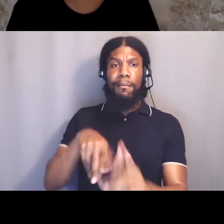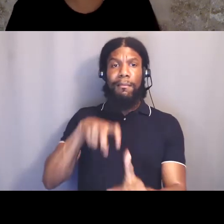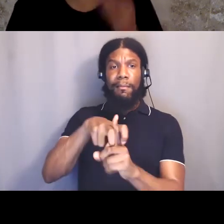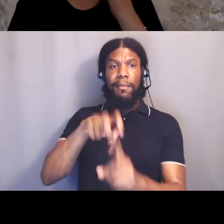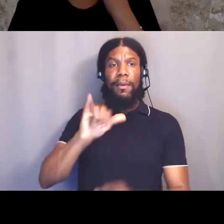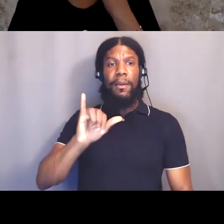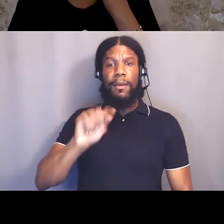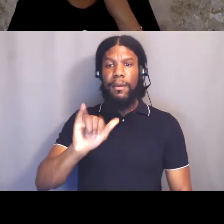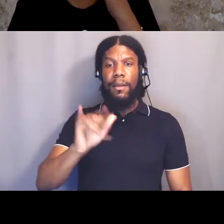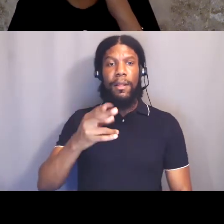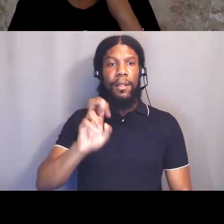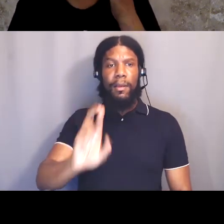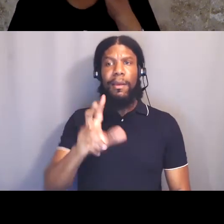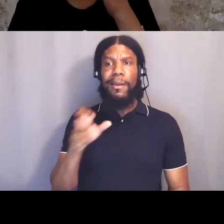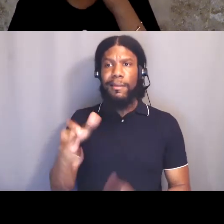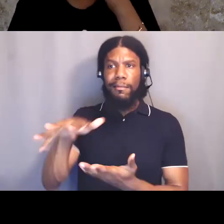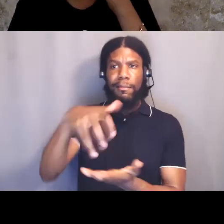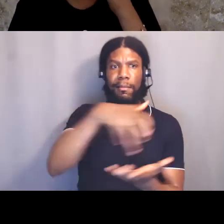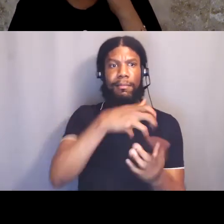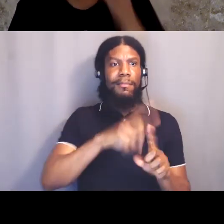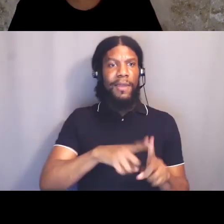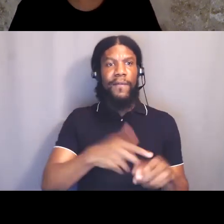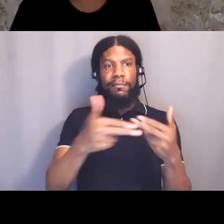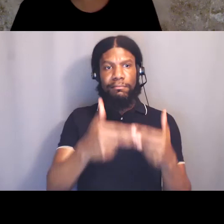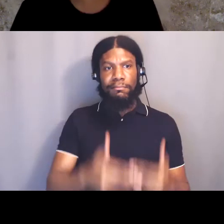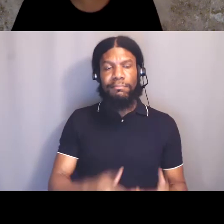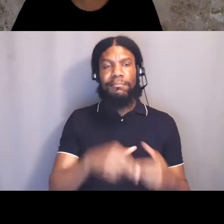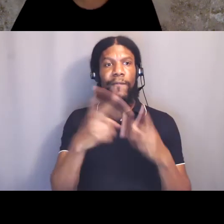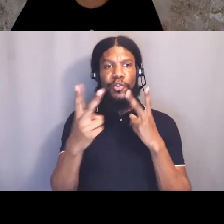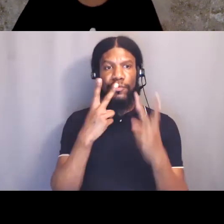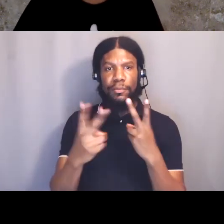And what I wanted to show is the contradictions